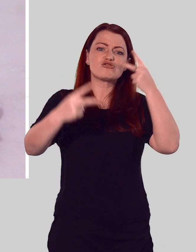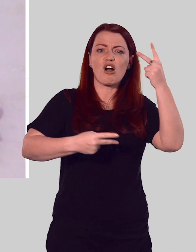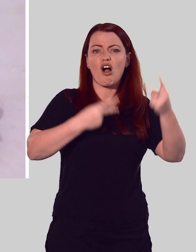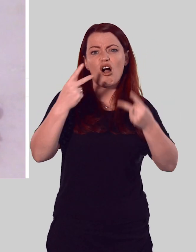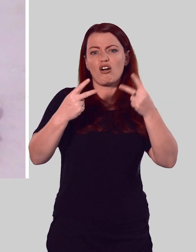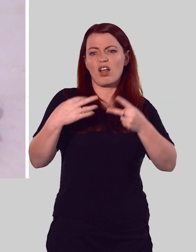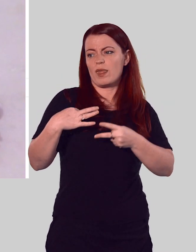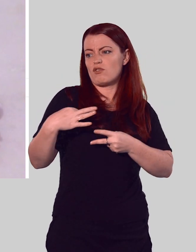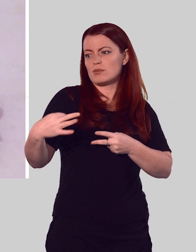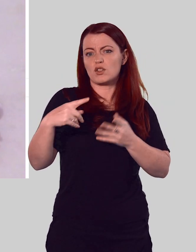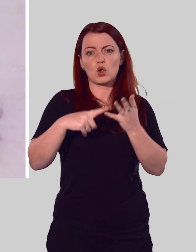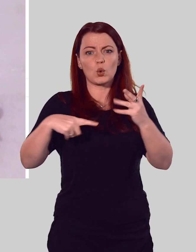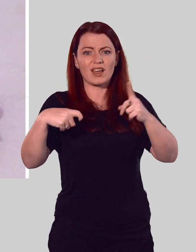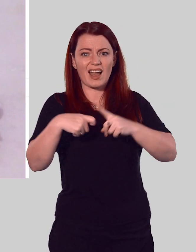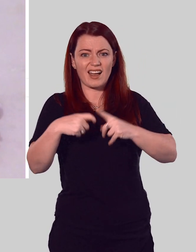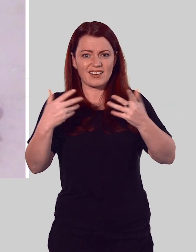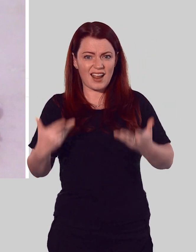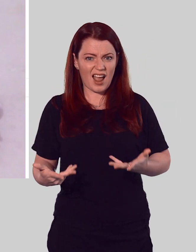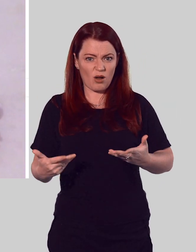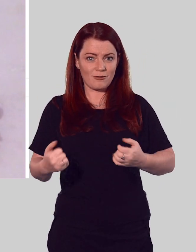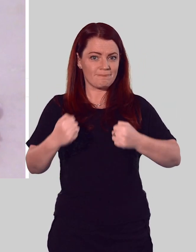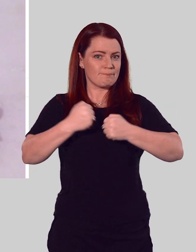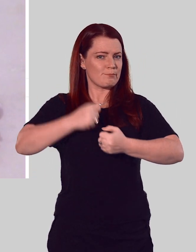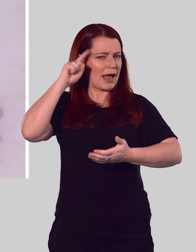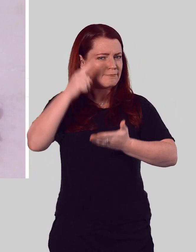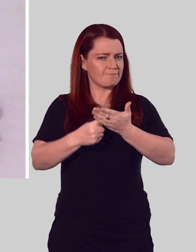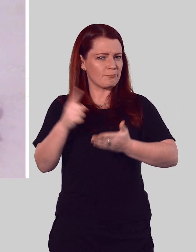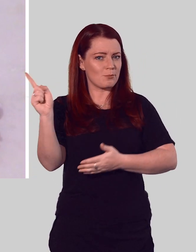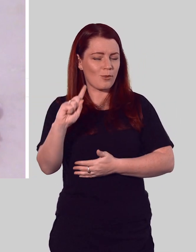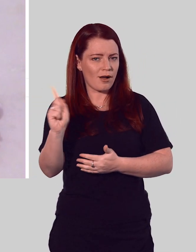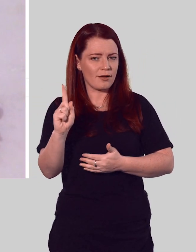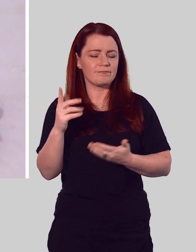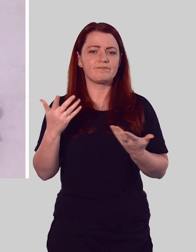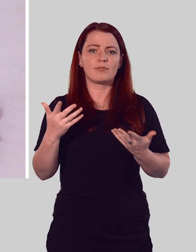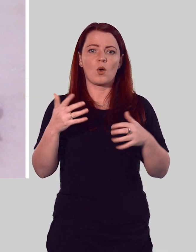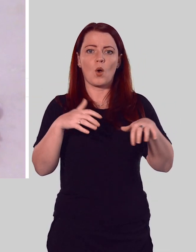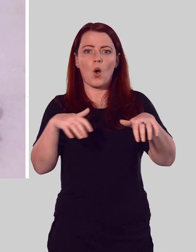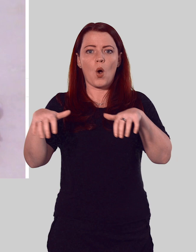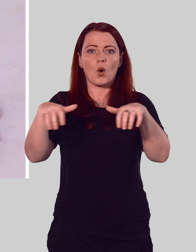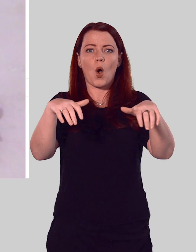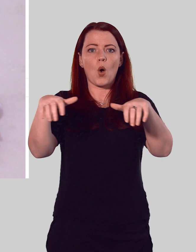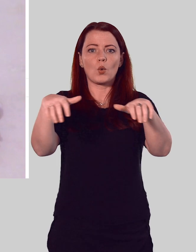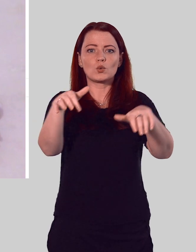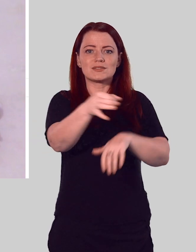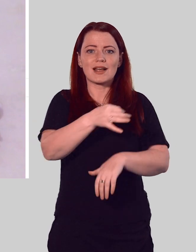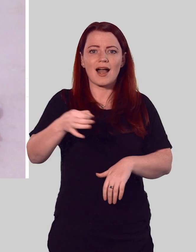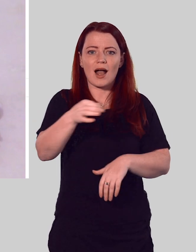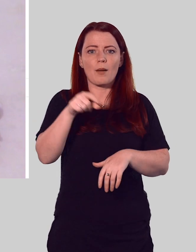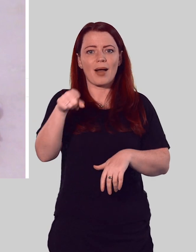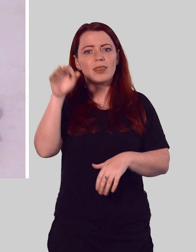the UK right now. My choice of song is Ghost Town by The Specials for instance.